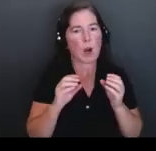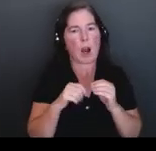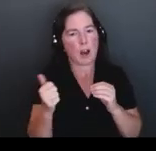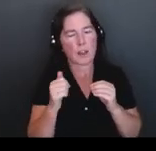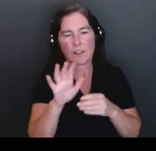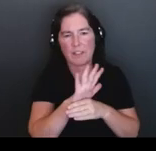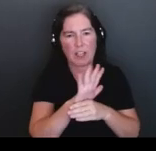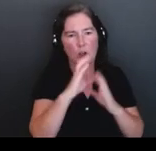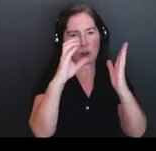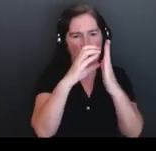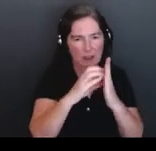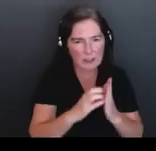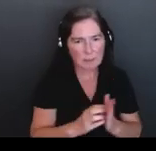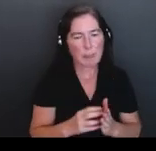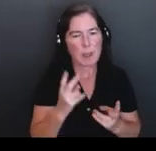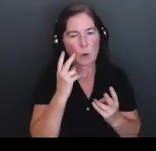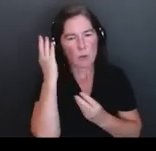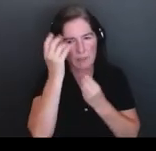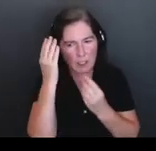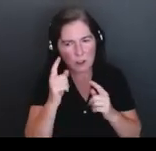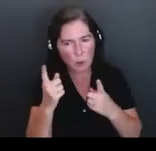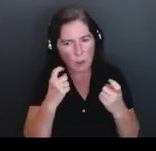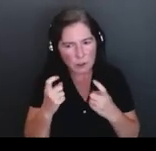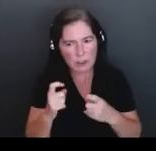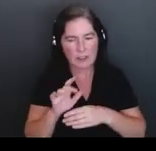As we leave today a final reminder if you're wanting to dig in more, to sign up for that on demand course of Microsoft Teams. All of the stuff we covered is there for you and you can dig in